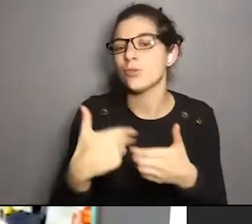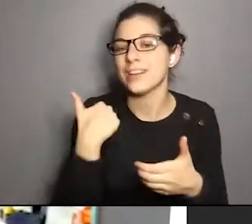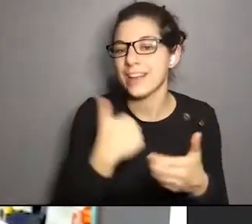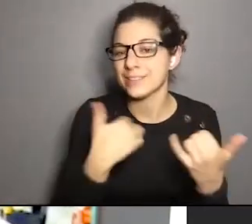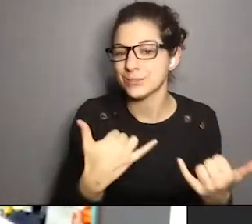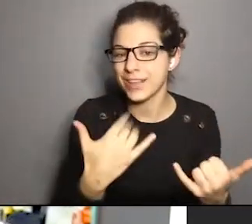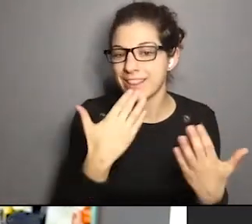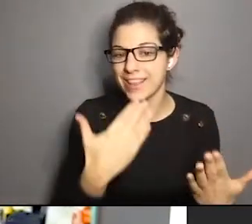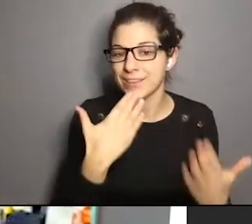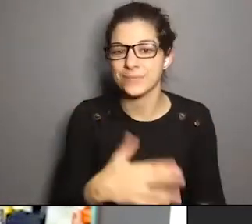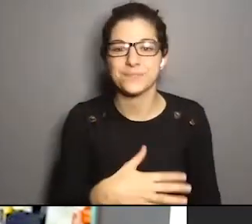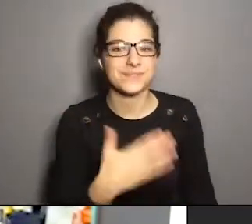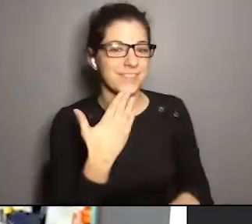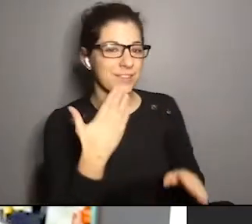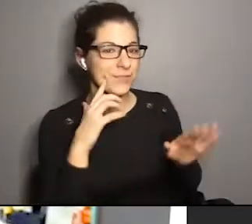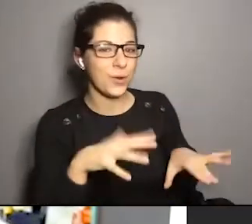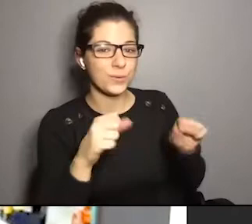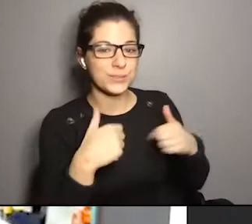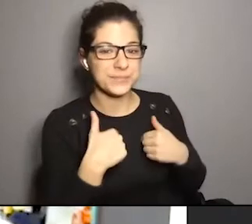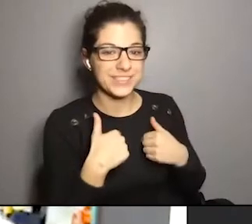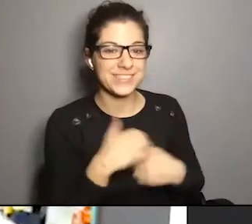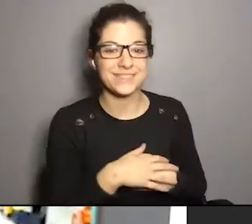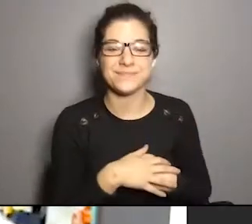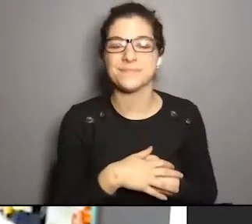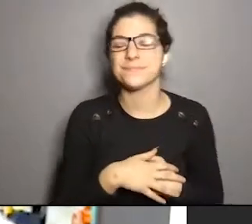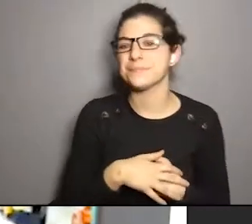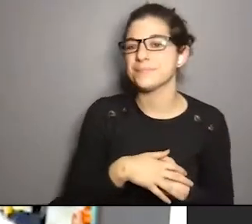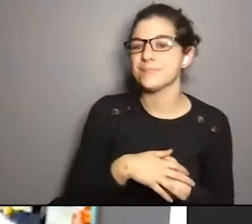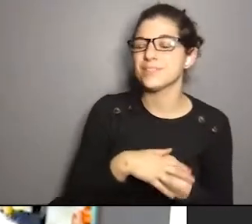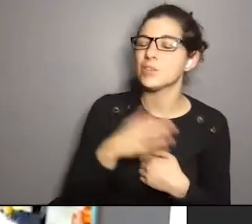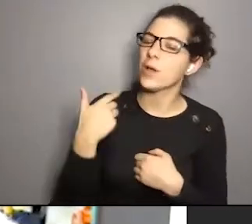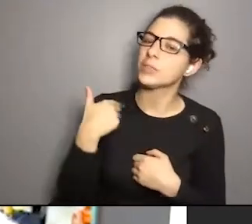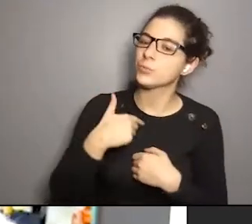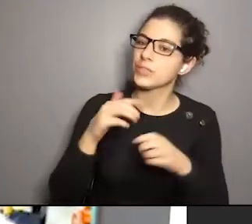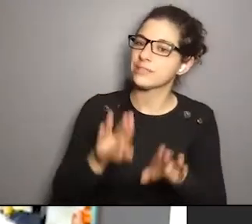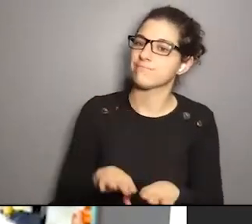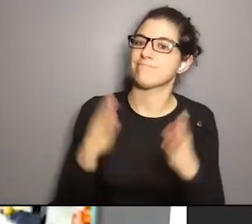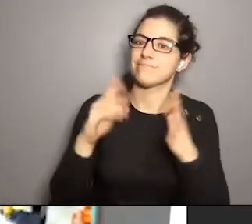Thank you for having me. And so Jackie, as we get started, let's start with you